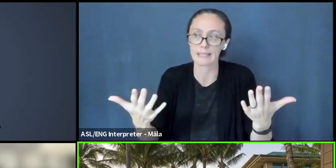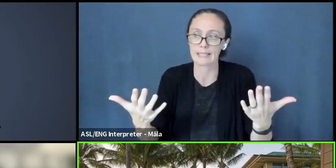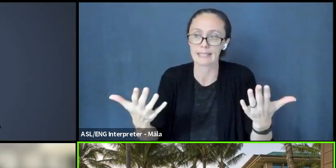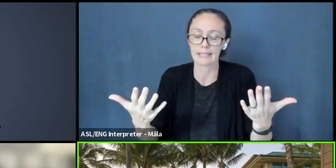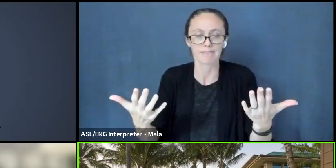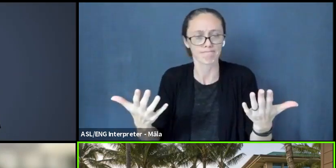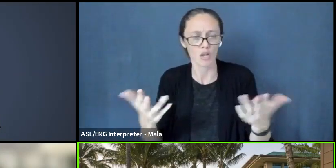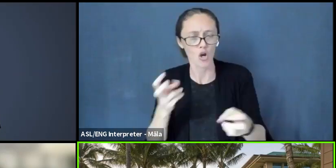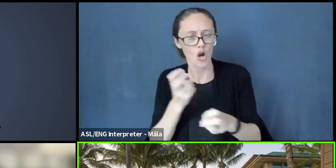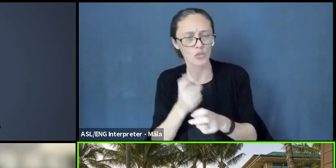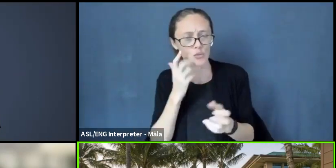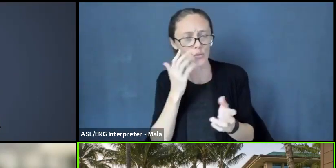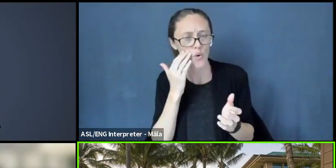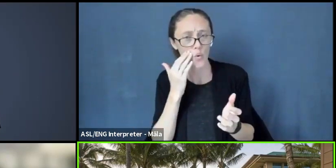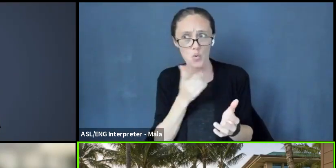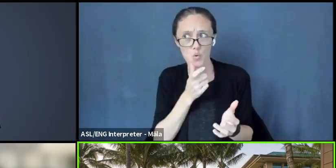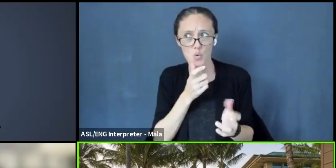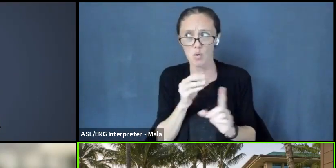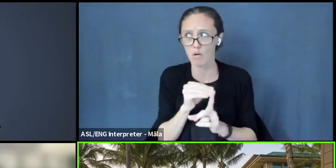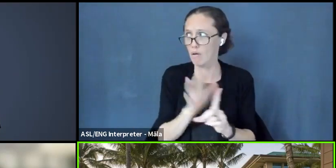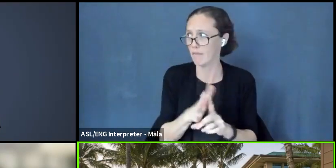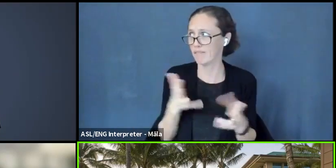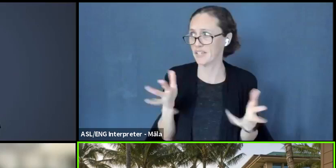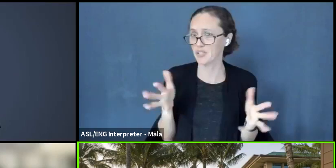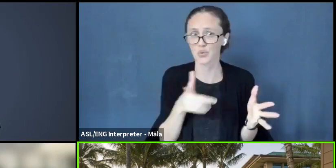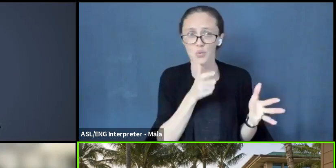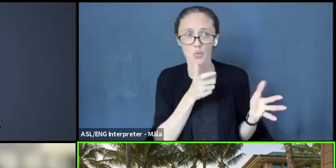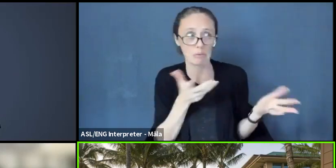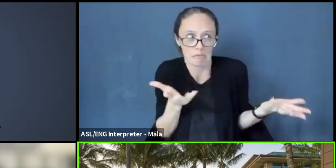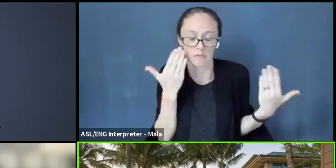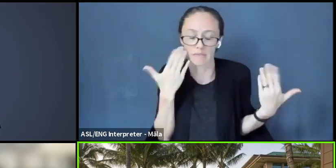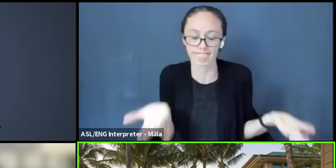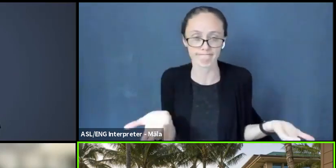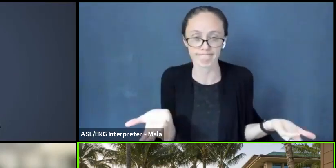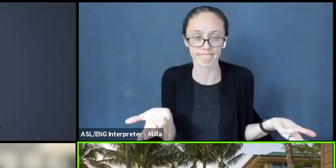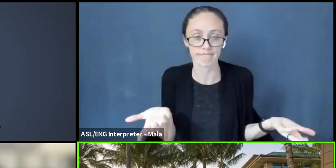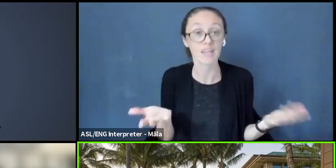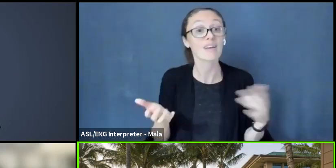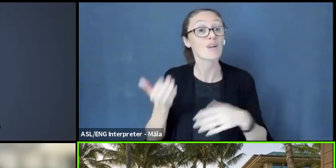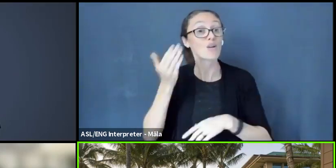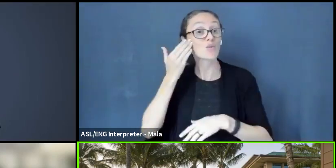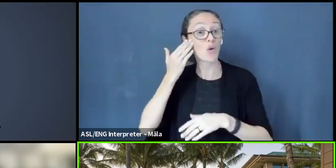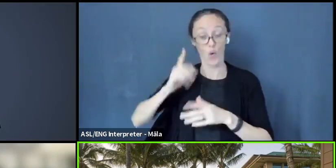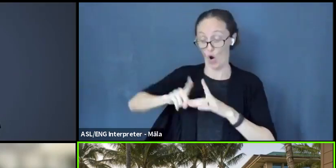And many times, just like with the original, virus, you don't have any symptoms but for